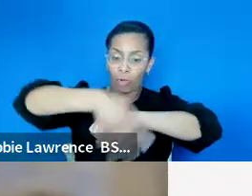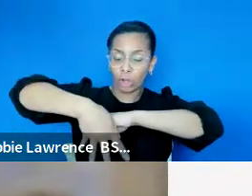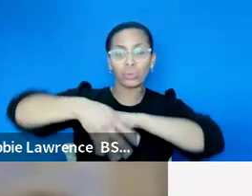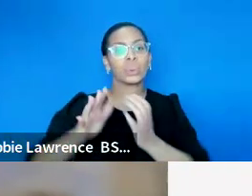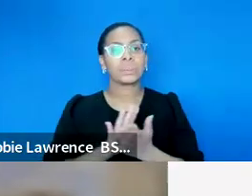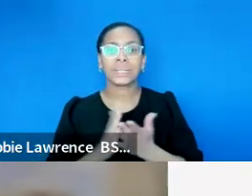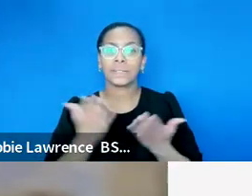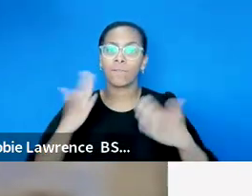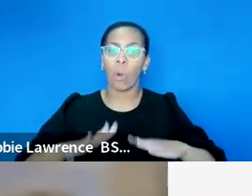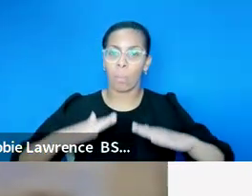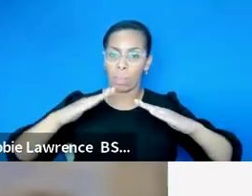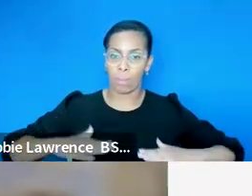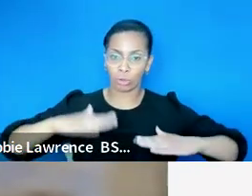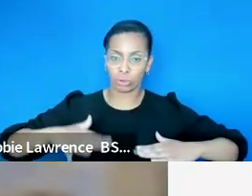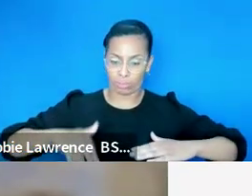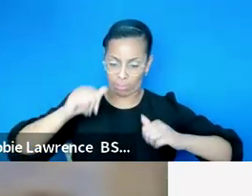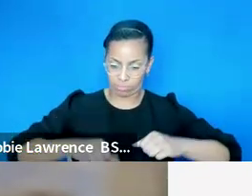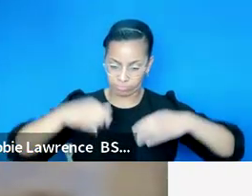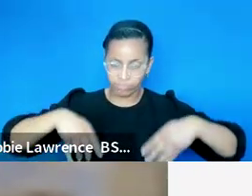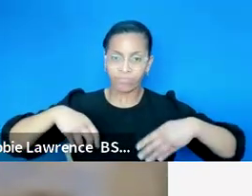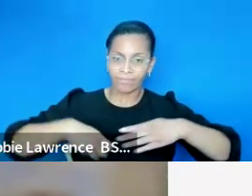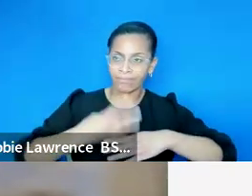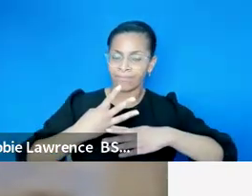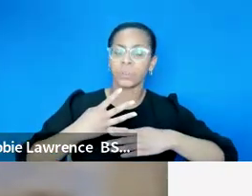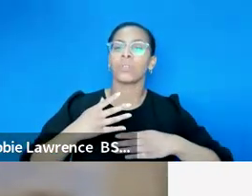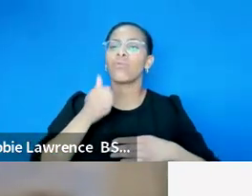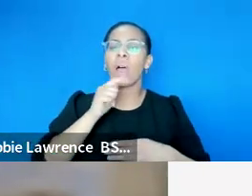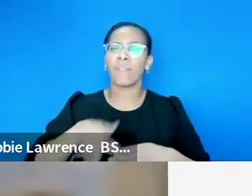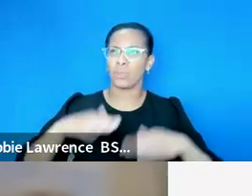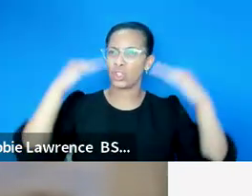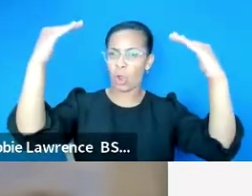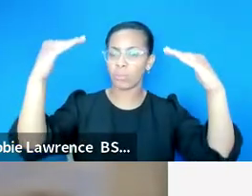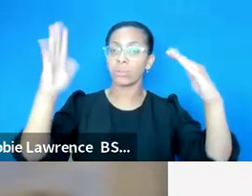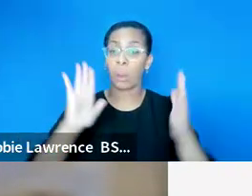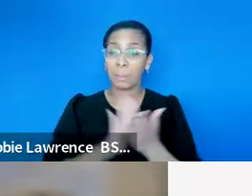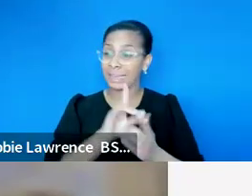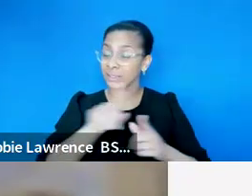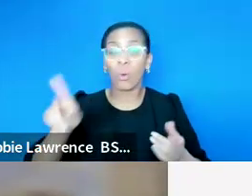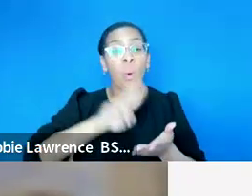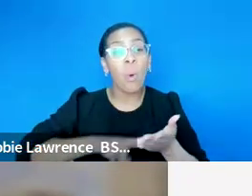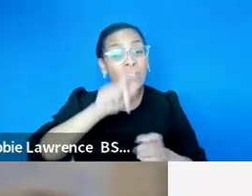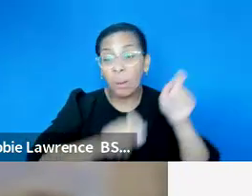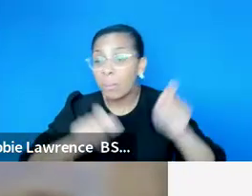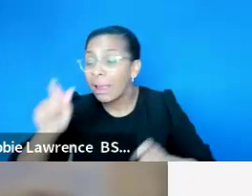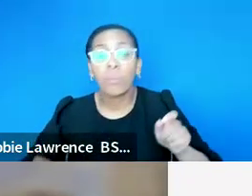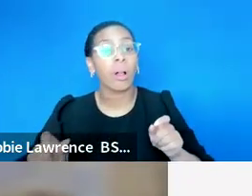up rather than top down. So it's ordinary people, ordinary workers within